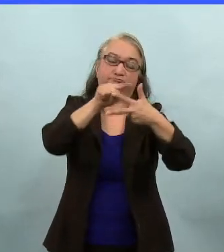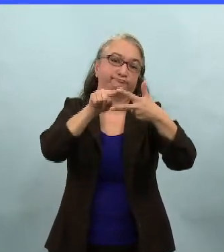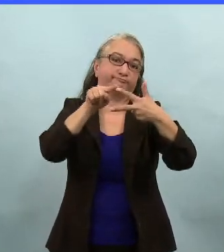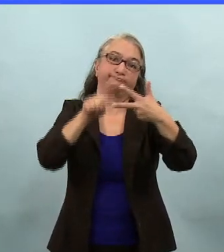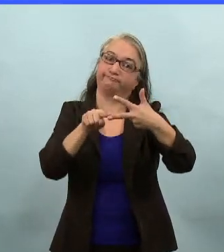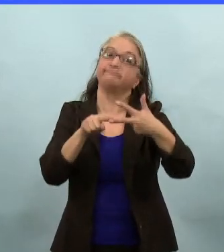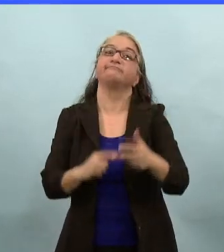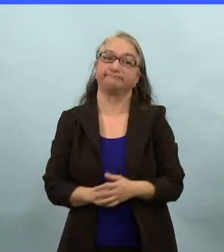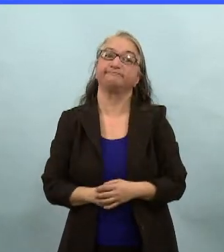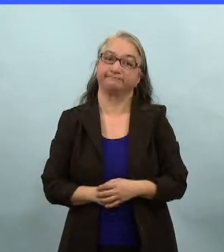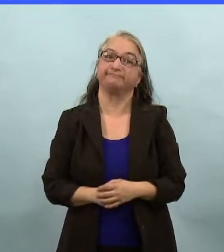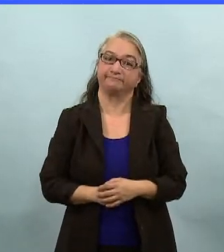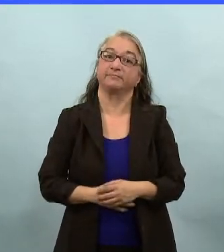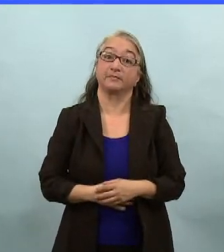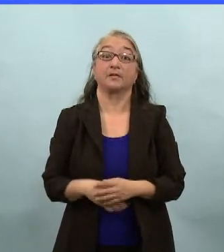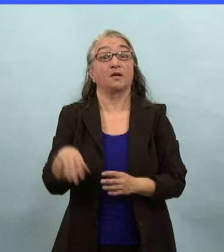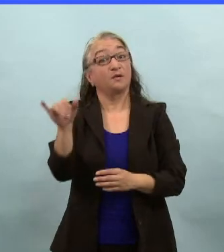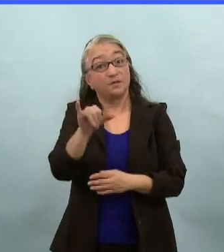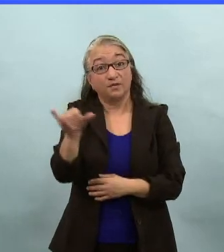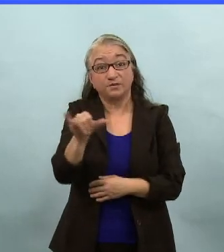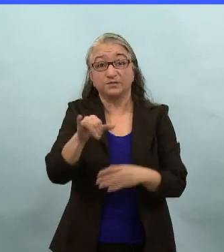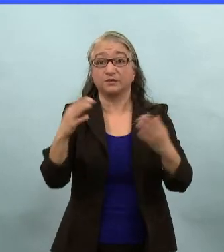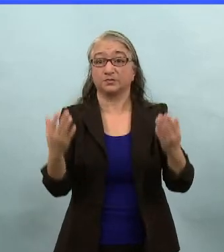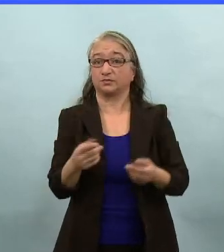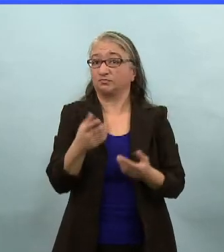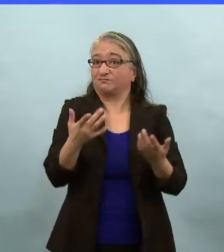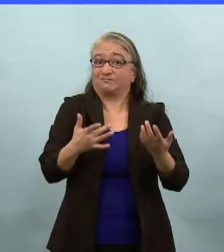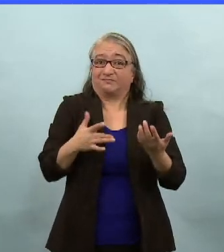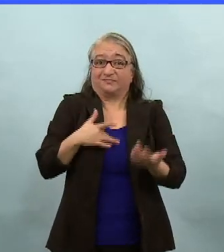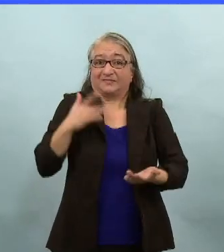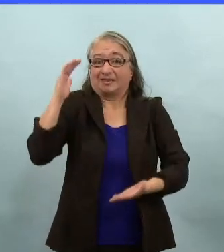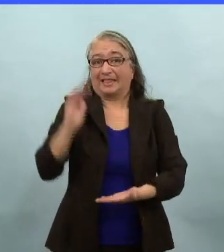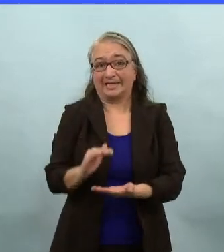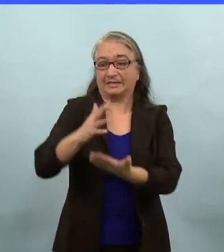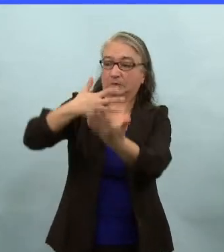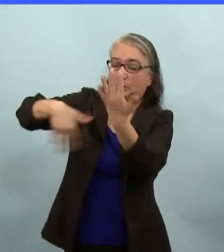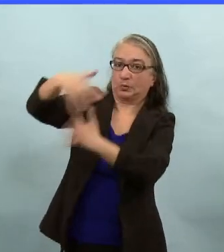and also really limit your interactions and really think about who you're interacting with